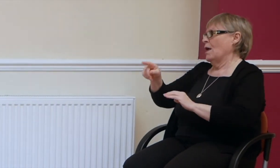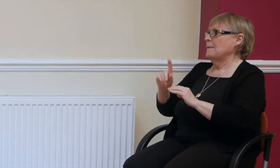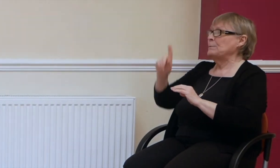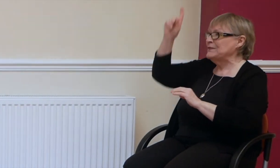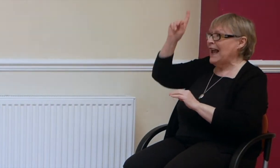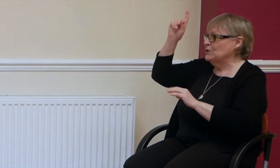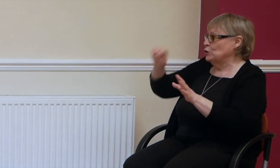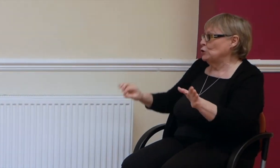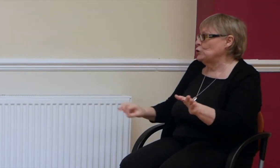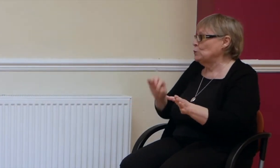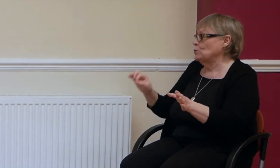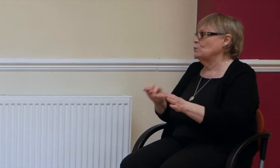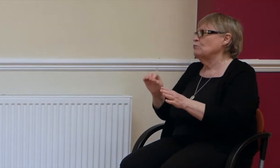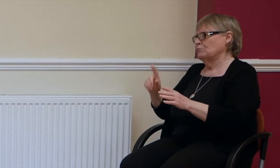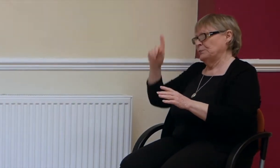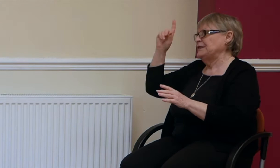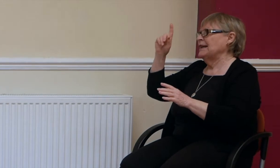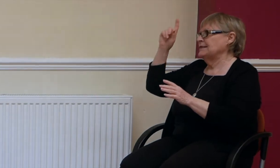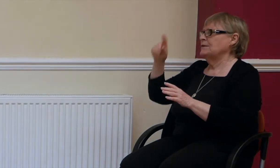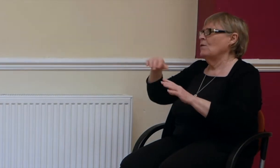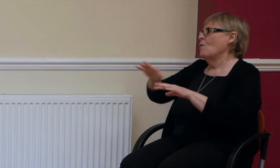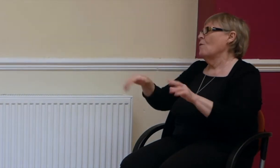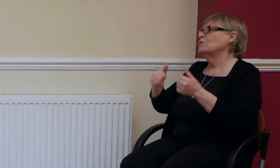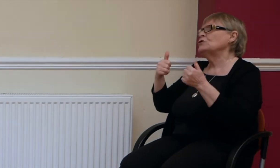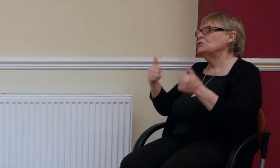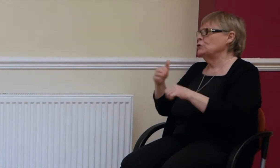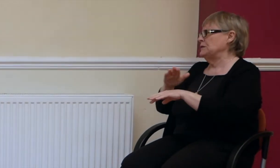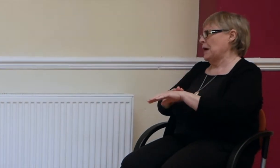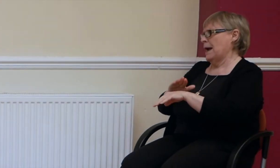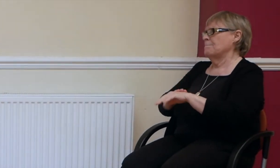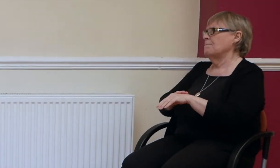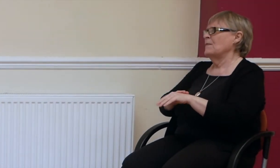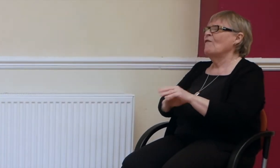Upstairs we had snooker. We had a wonderful time.